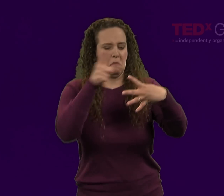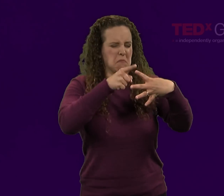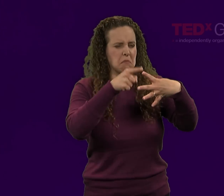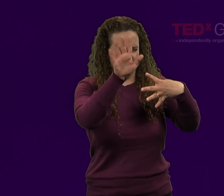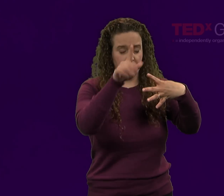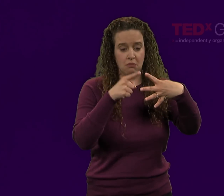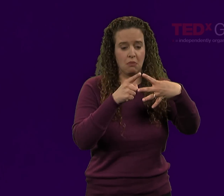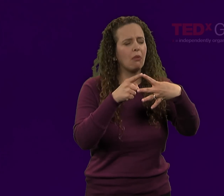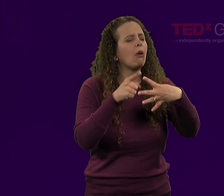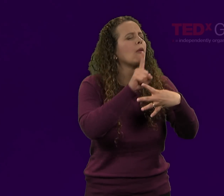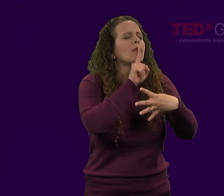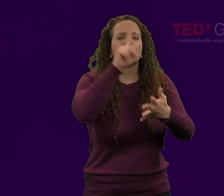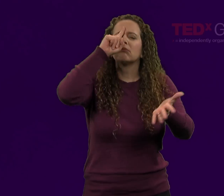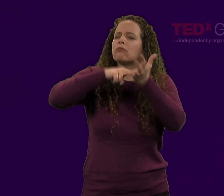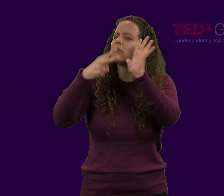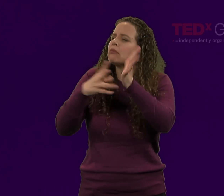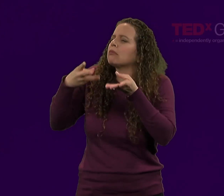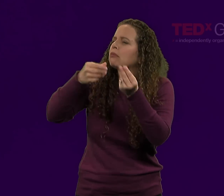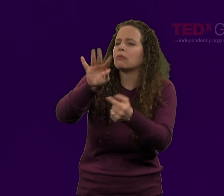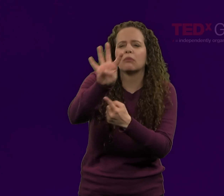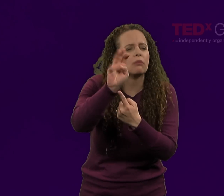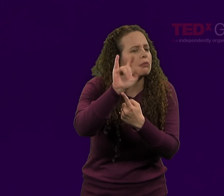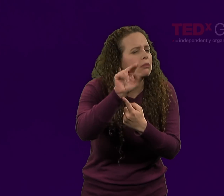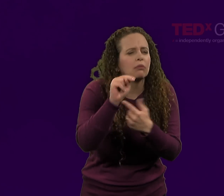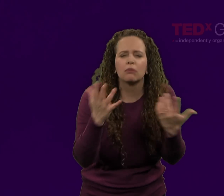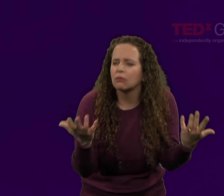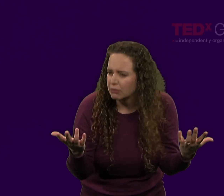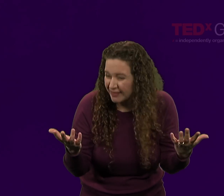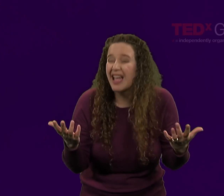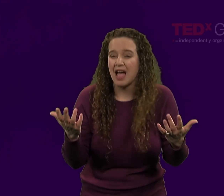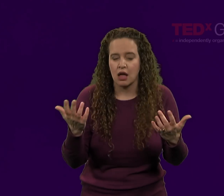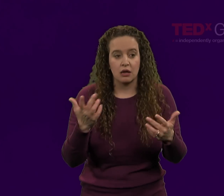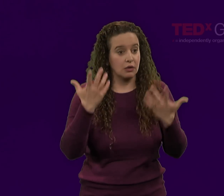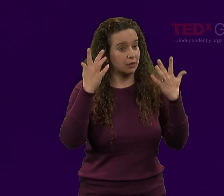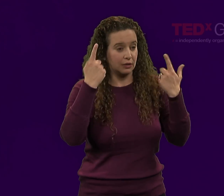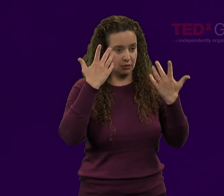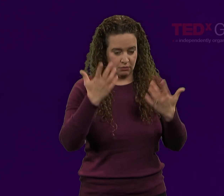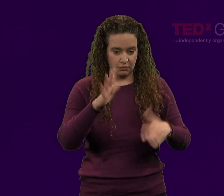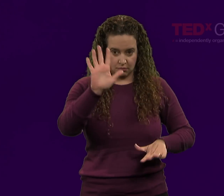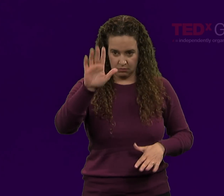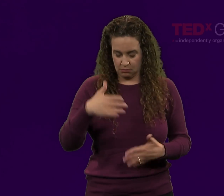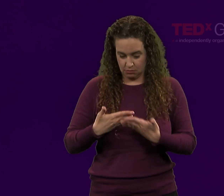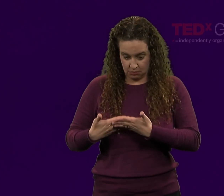Actually, let me go back a moment to research. The whole purpose of these fundings being spent on research